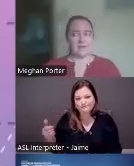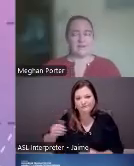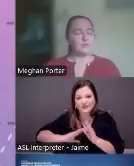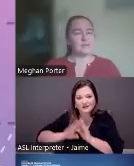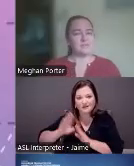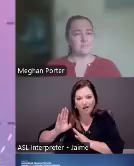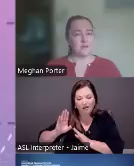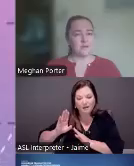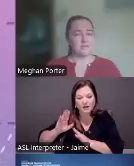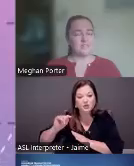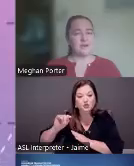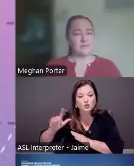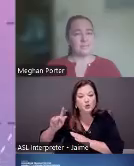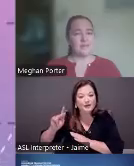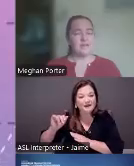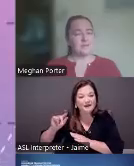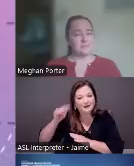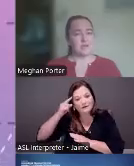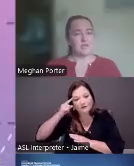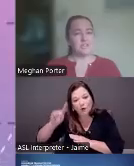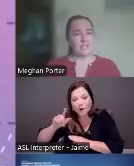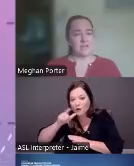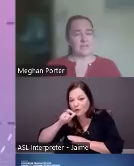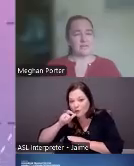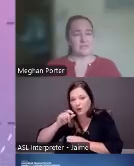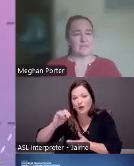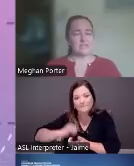a toolkit for partners to help the partners share their information.